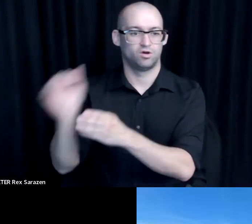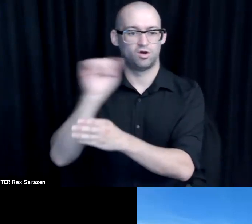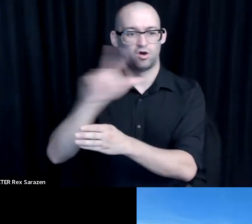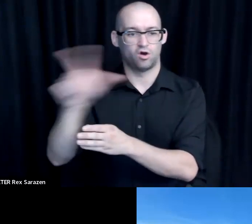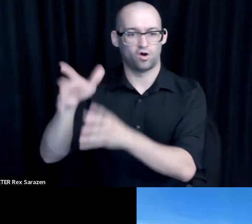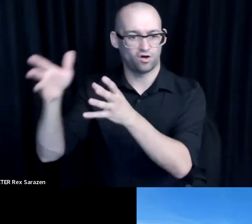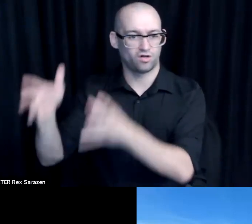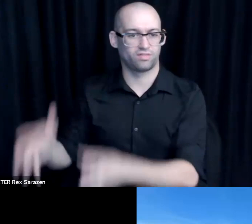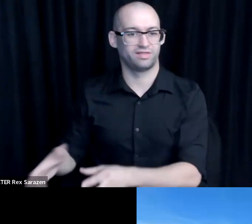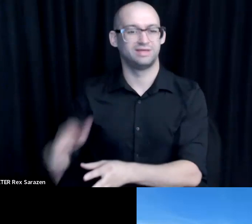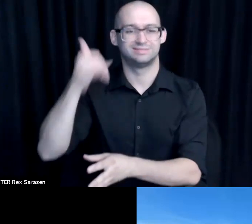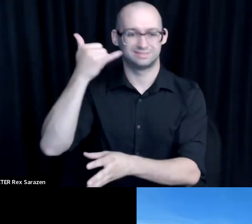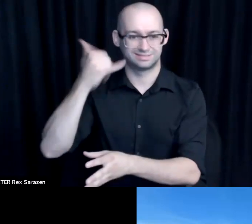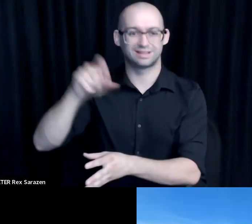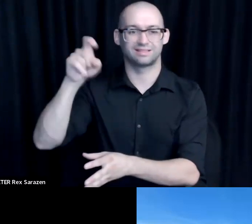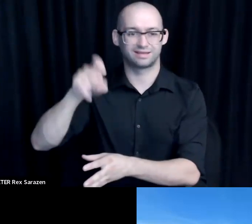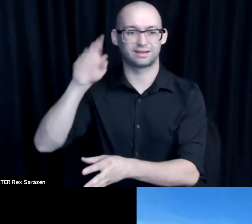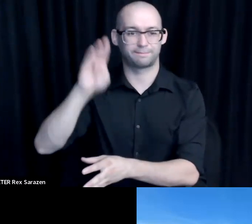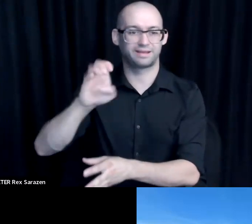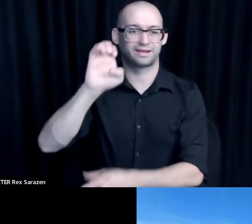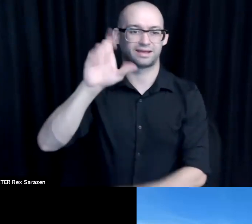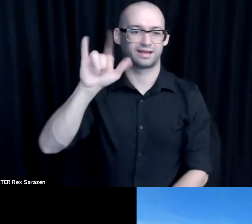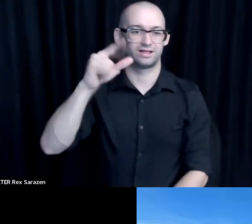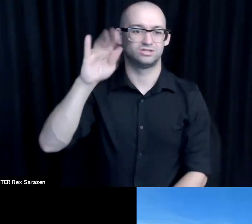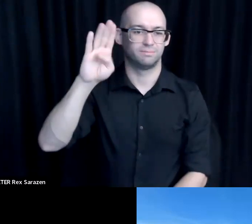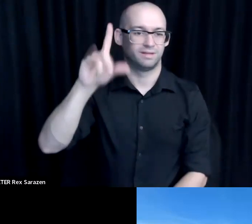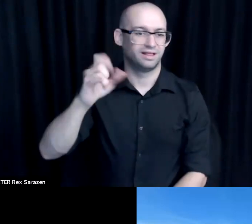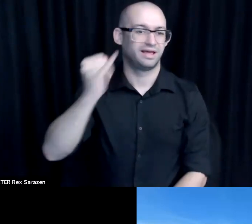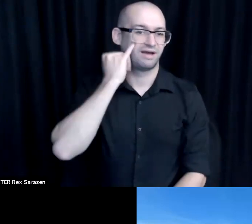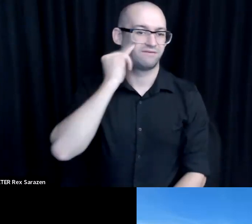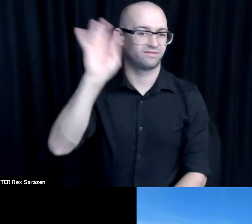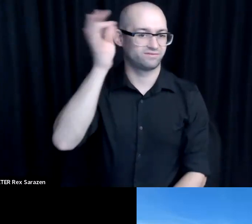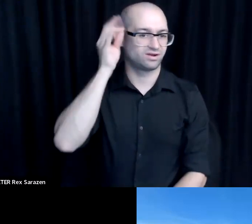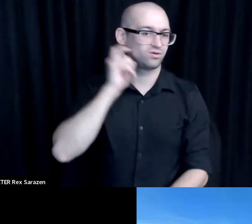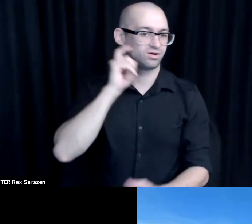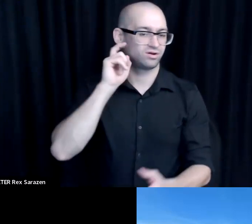eligible entity which they are, since they're a federally recognized Tribal government. So there